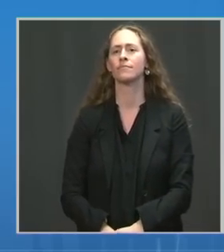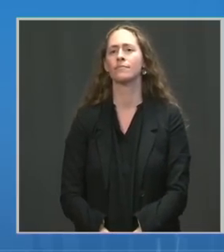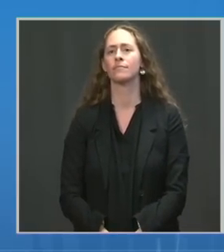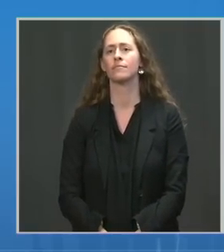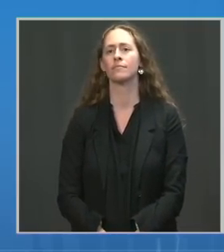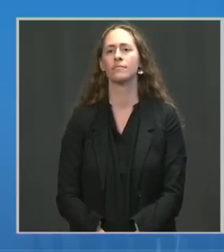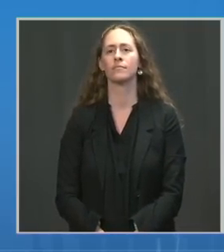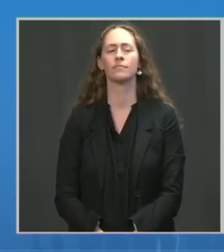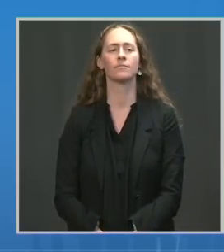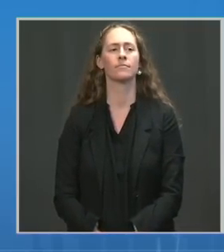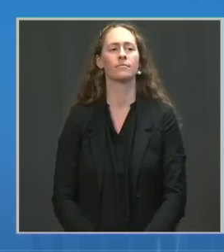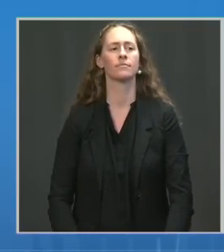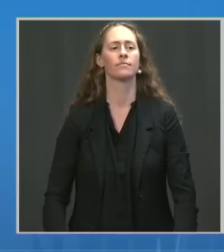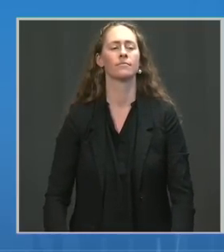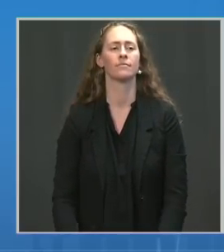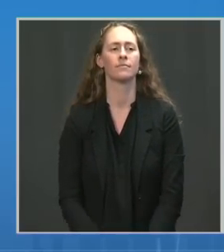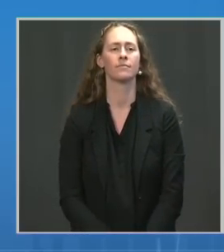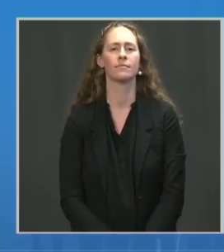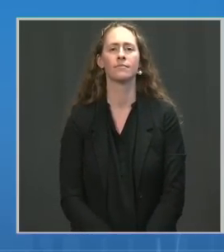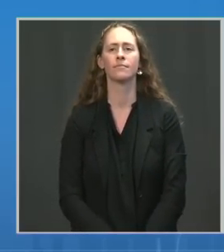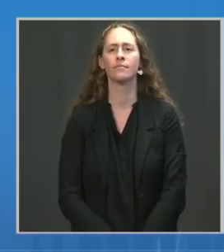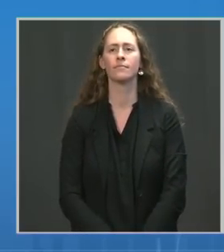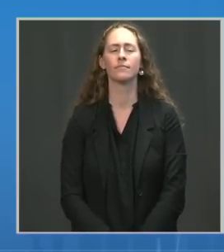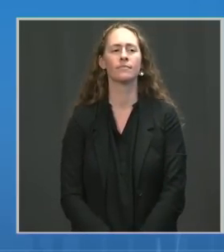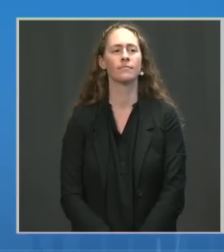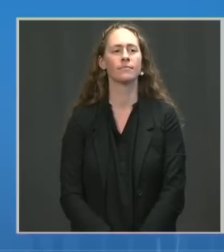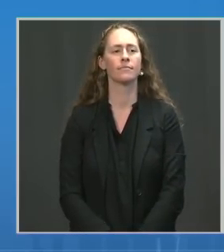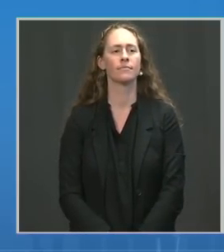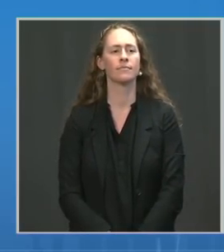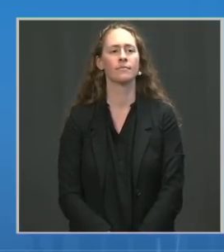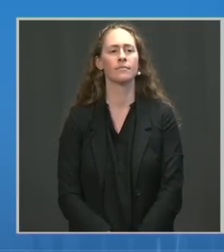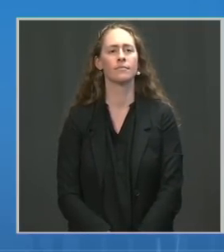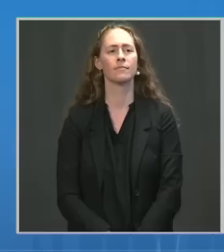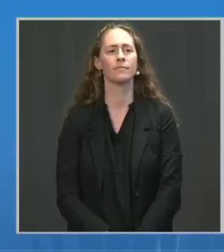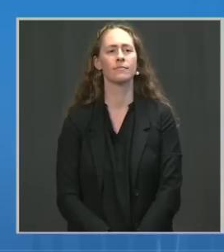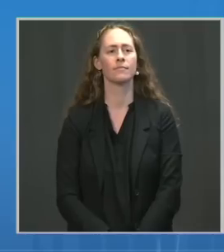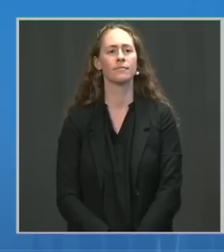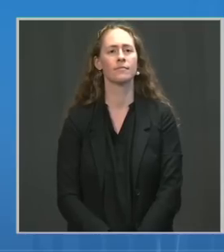Dr. Fauci: Could I please interject something? Jeff, I want to just add one thing.